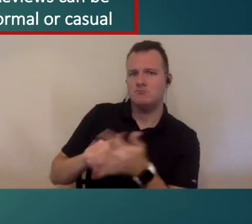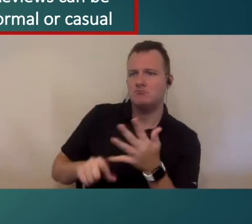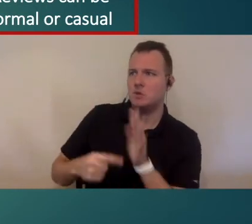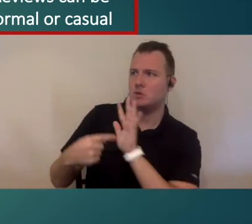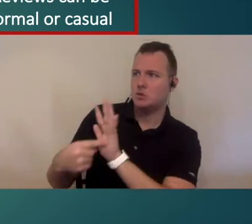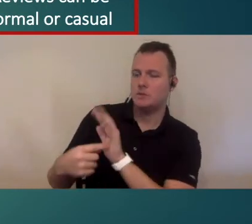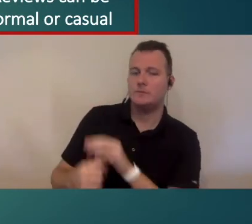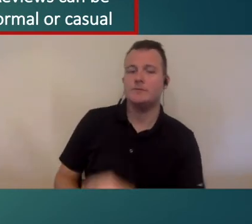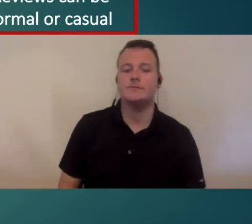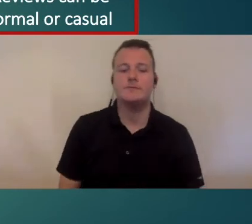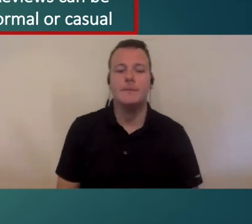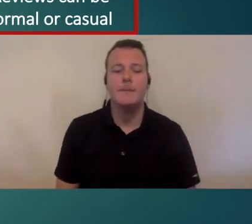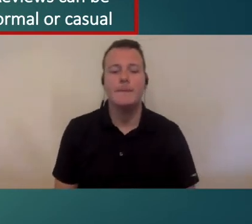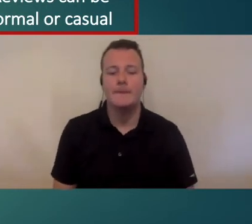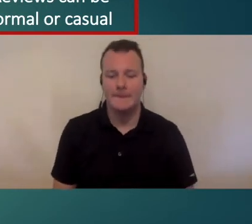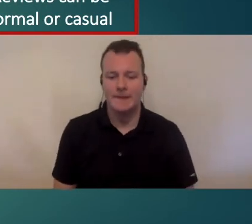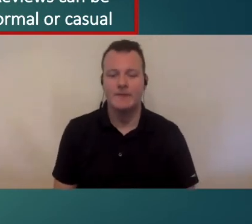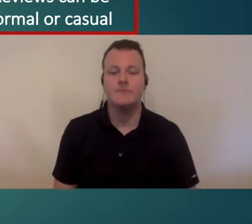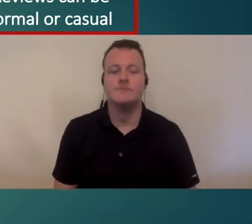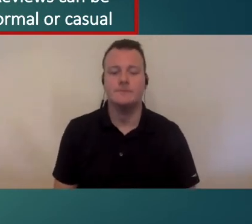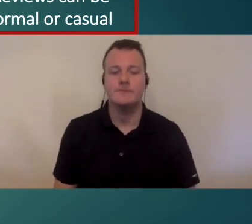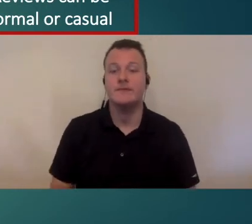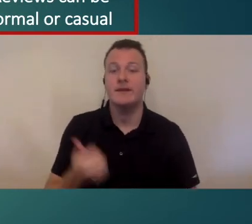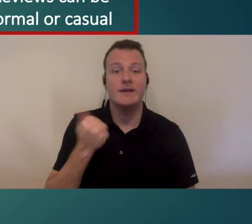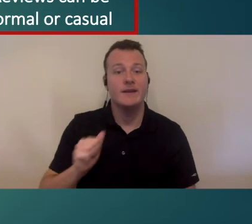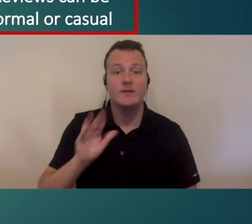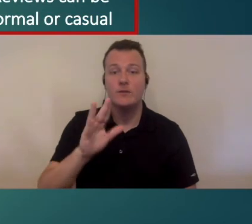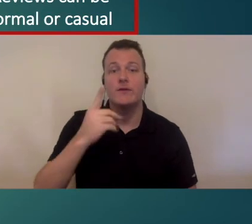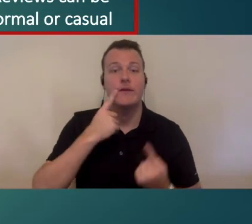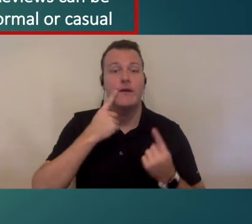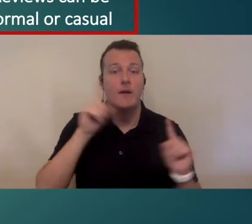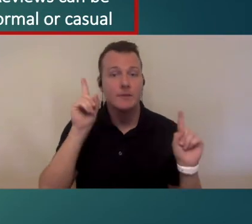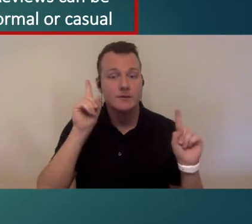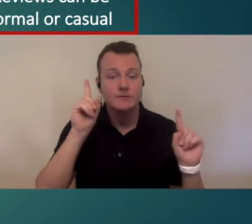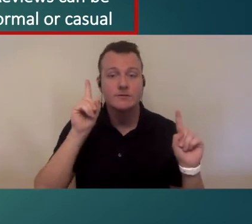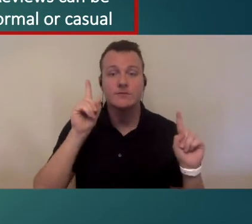accomplishments you make with your supervisor. This one did not become